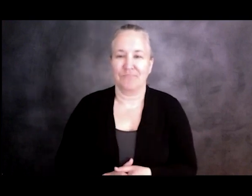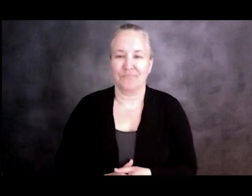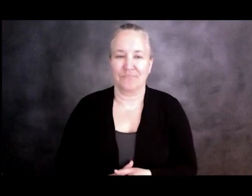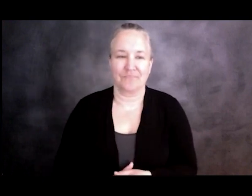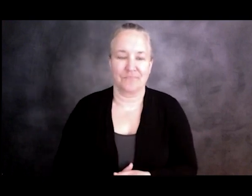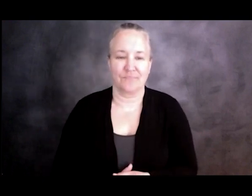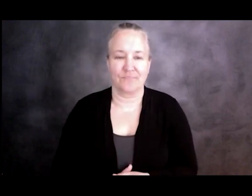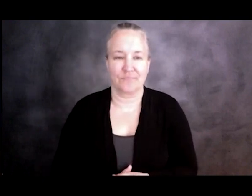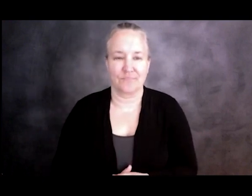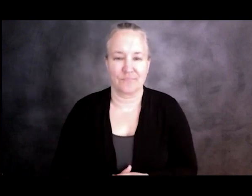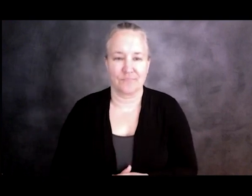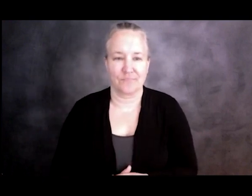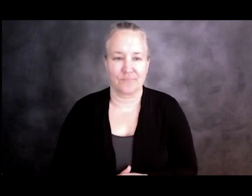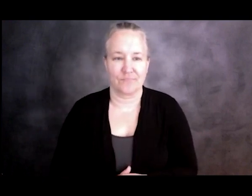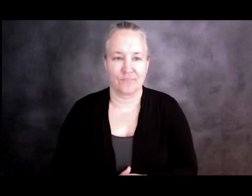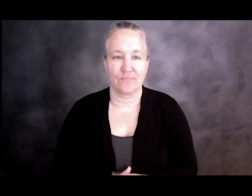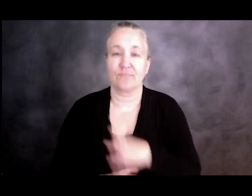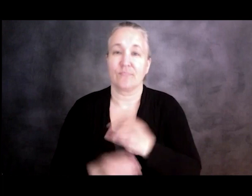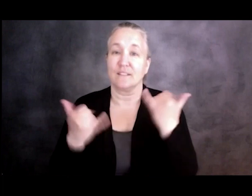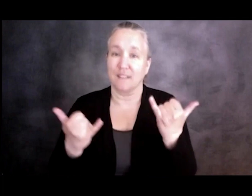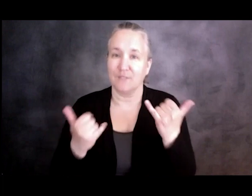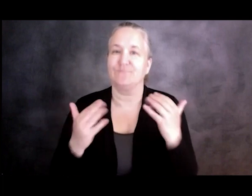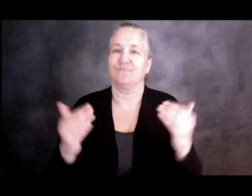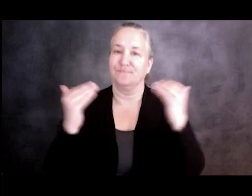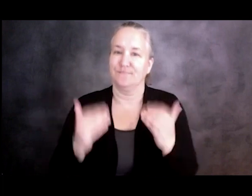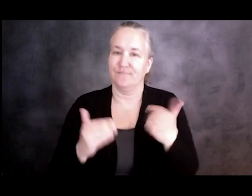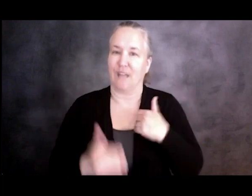And now on to our very distinguished guests.